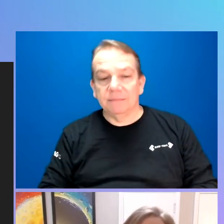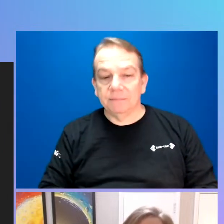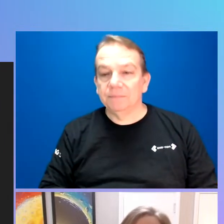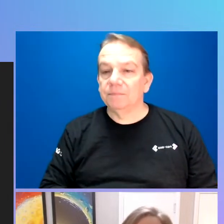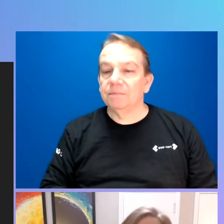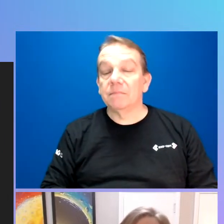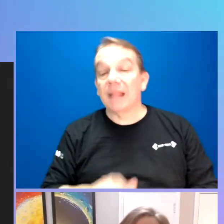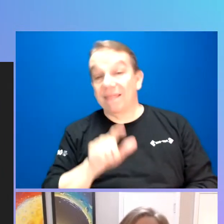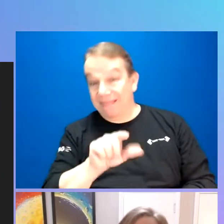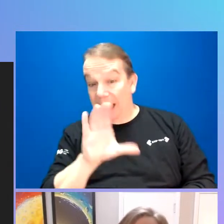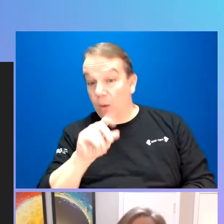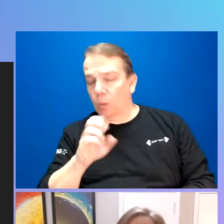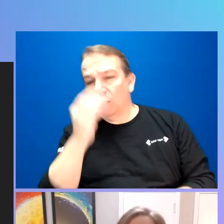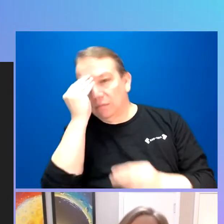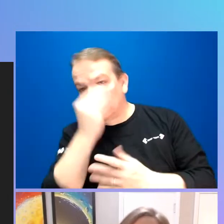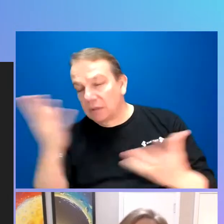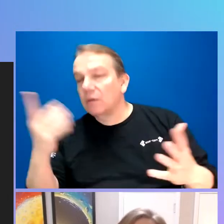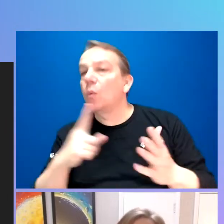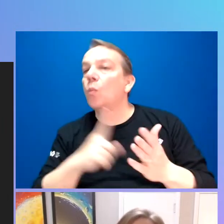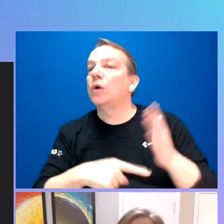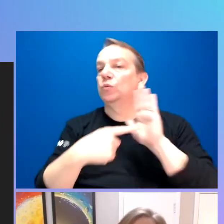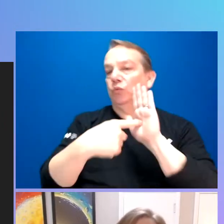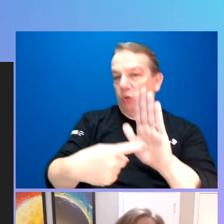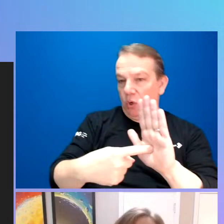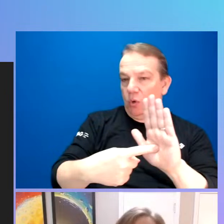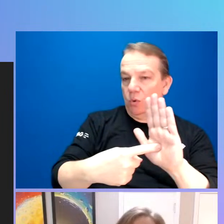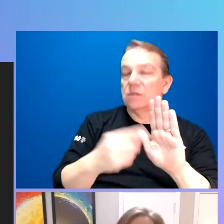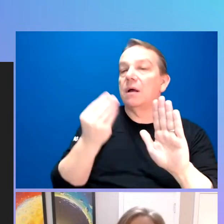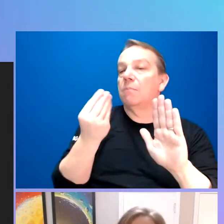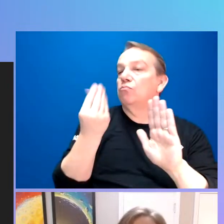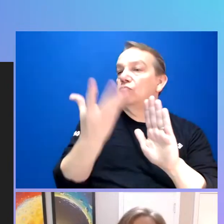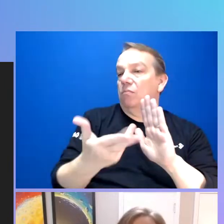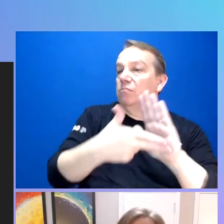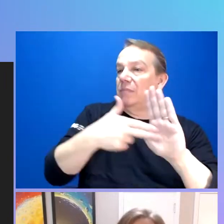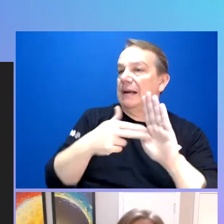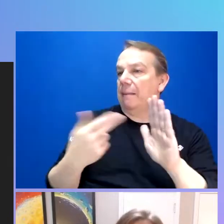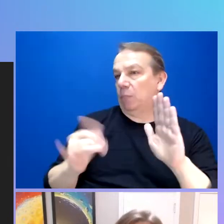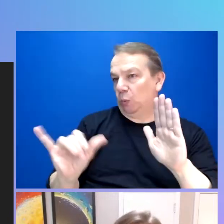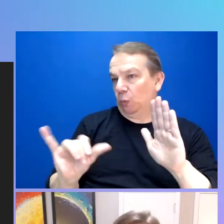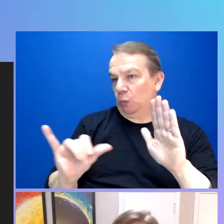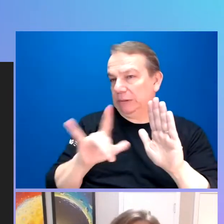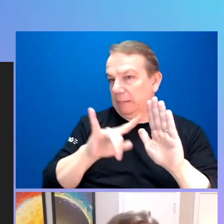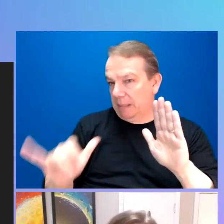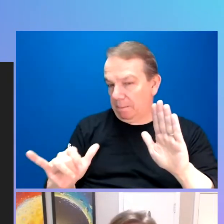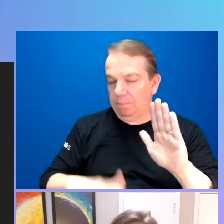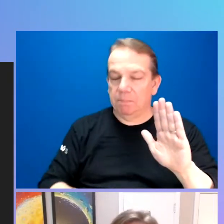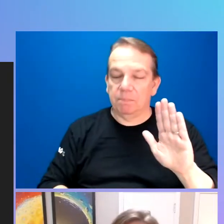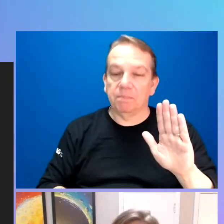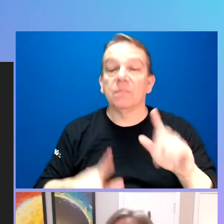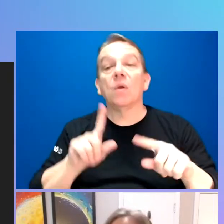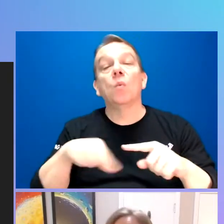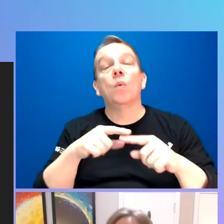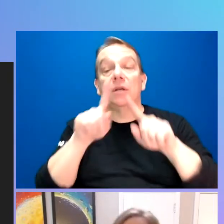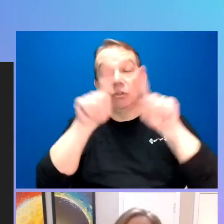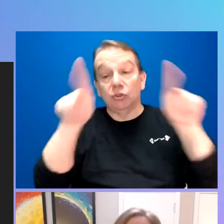button which text to display is providing the name. In this case . So when a screen reader